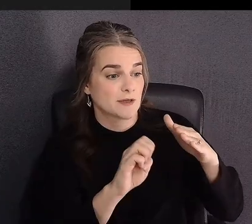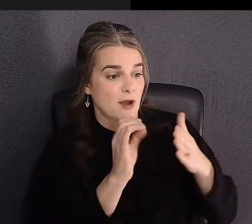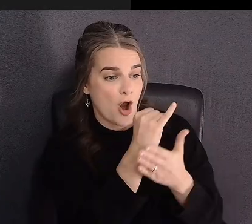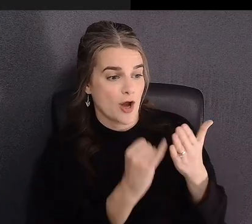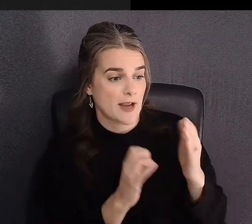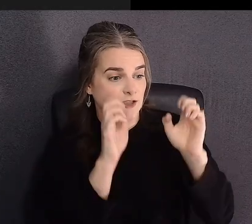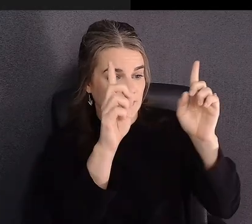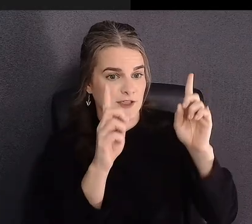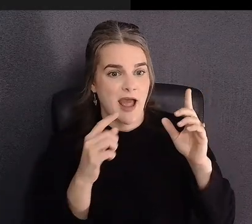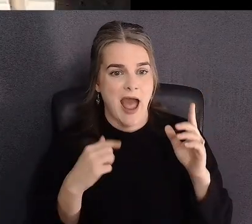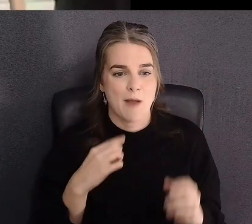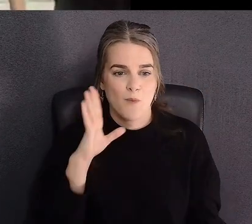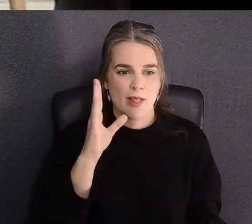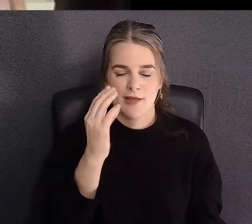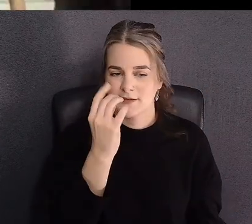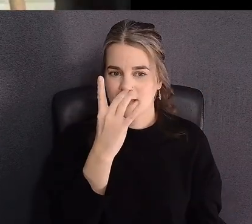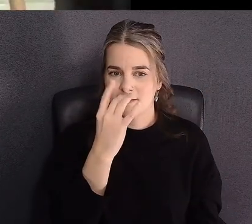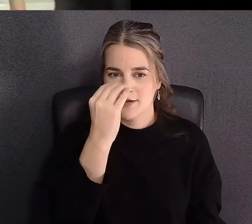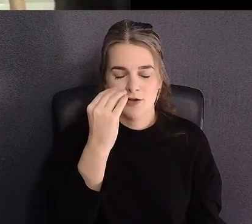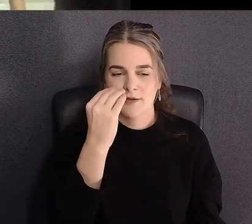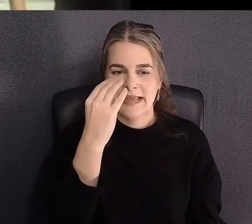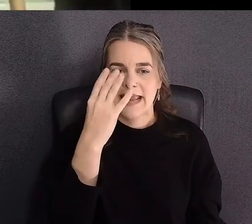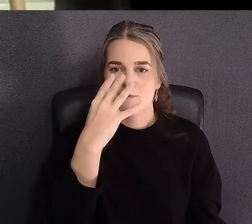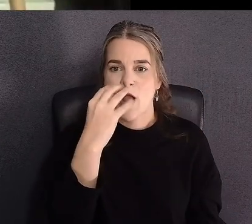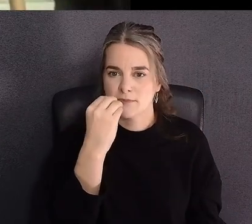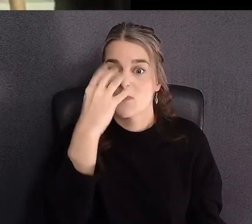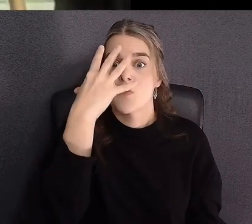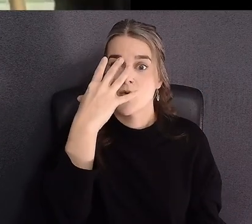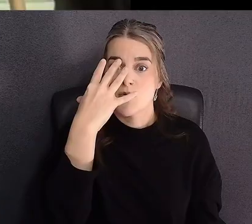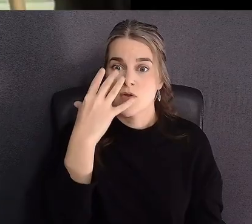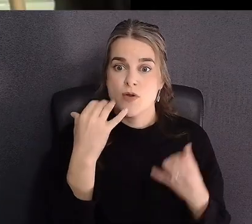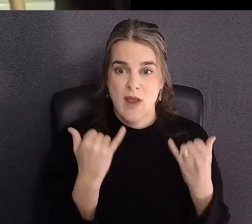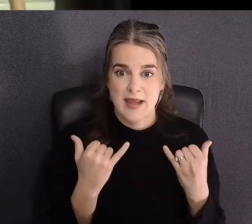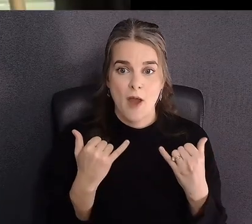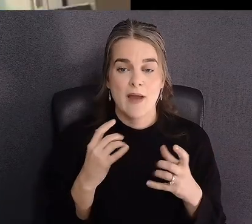I'll turn my camera on, sorry. Hi, everybody. I'm in my classroom right now.